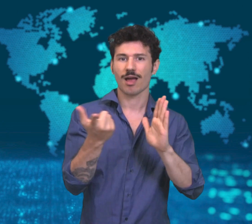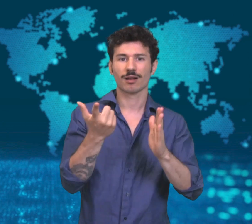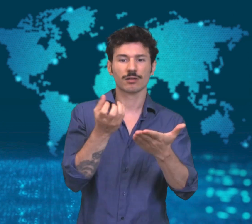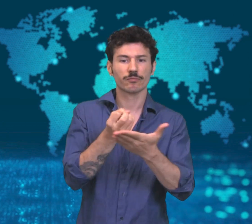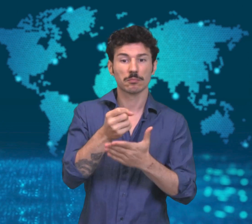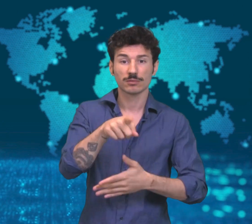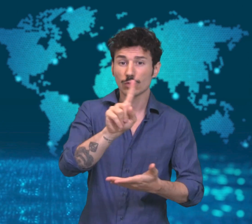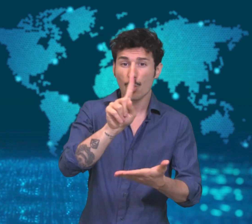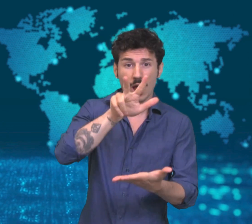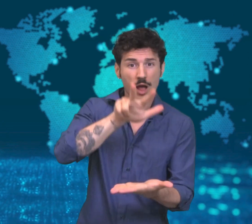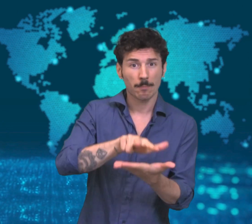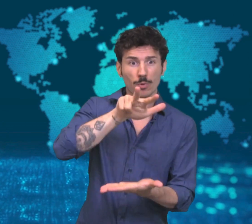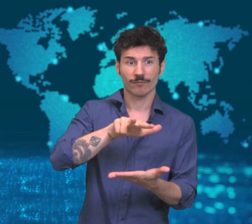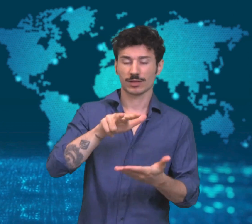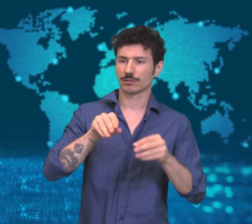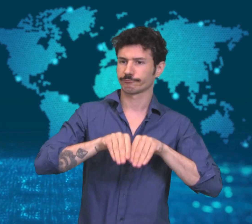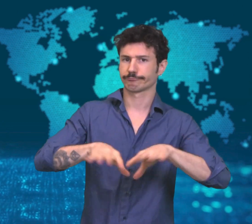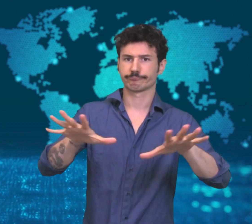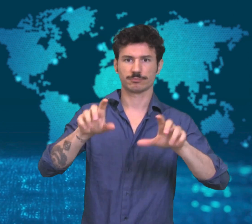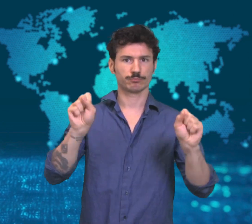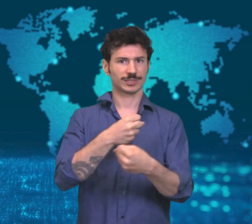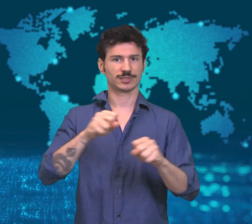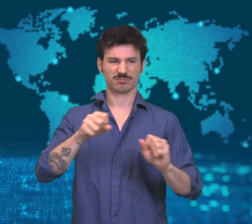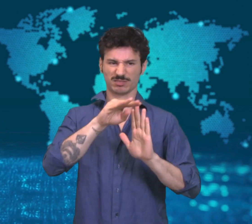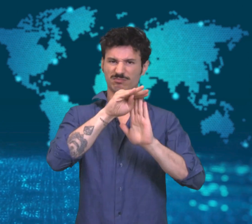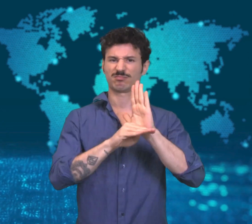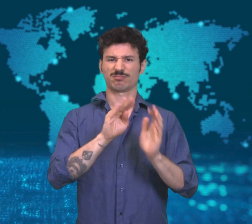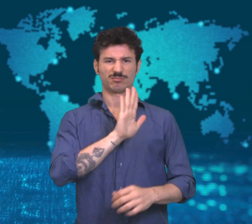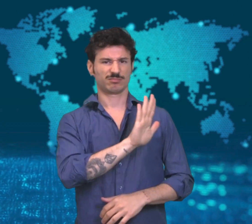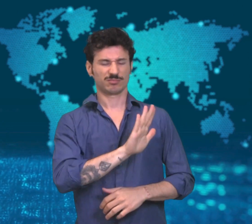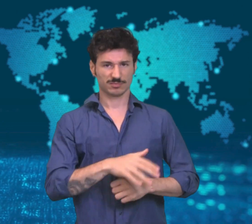information that has not been approved.